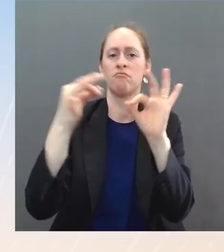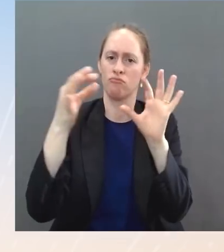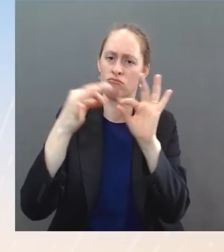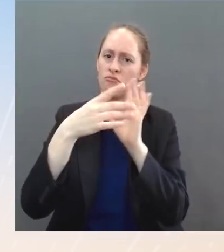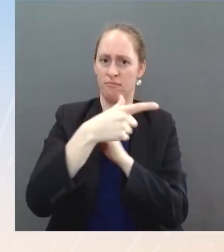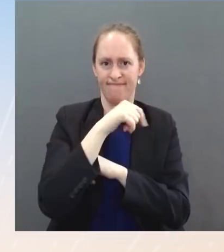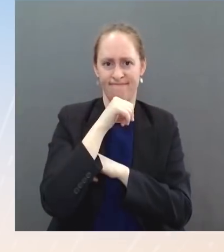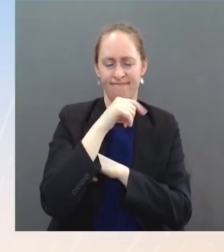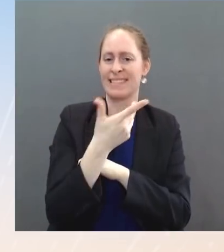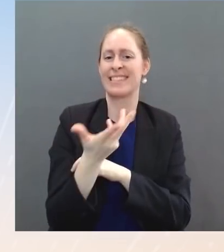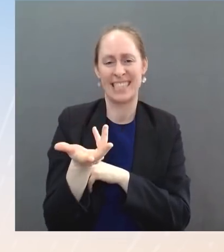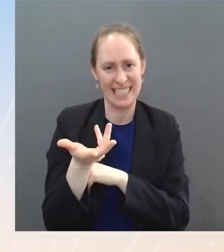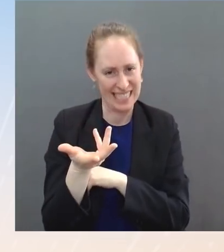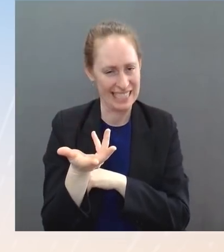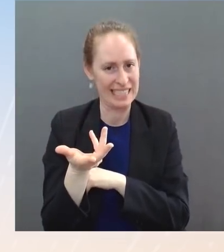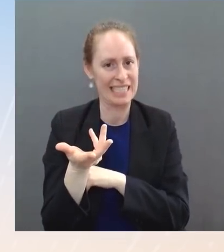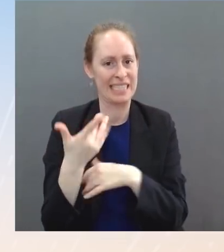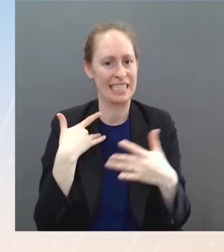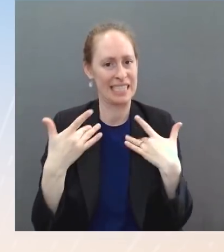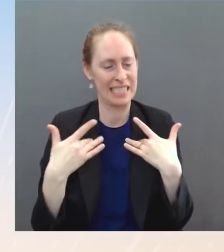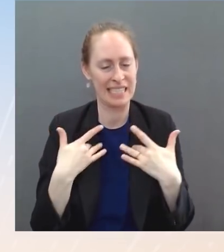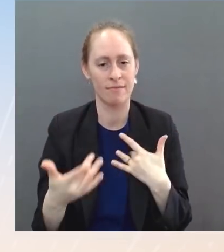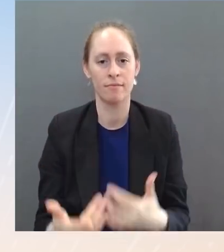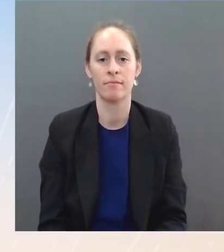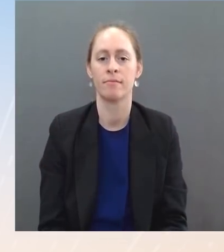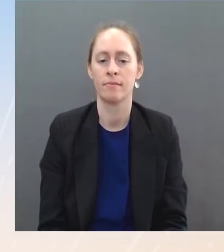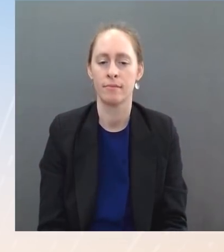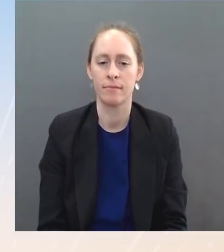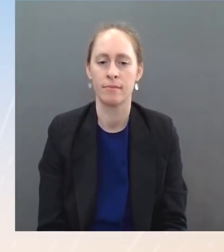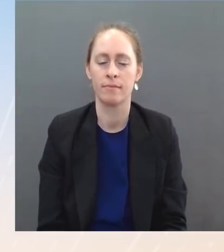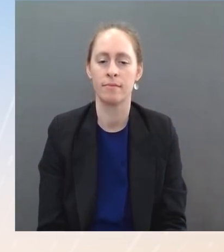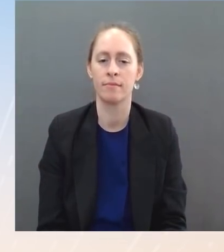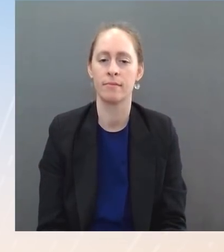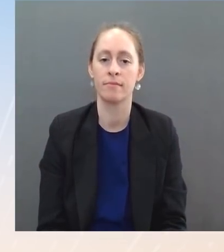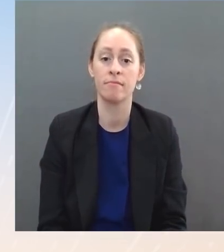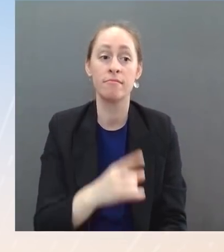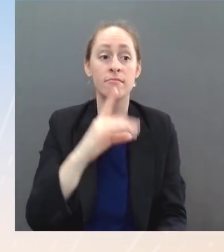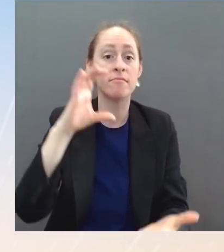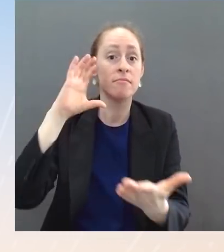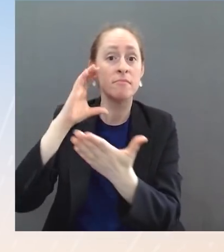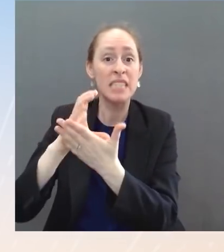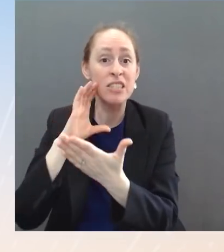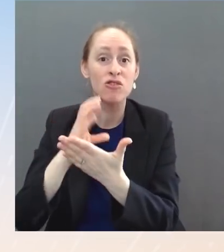and about the entire effort by the Russians to unjustly and unlawfully invade